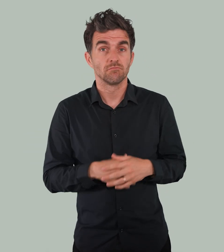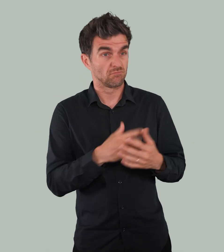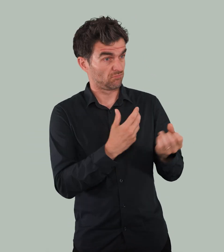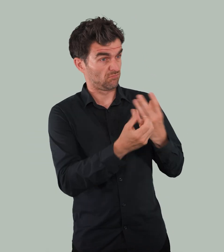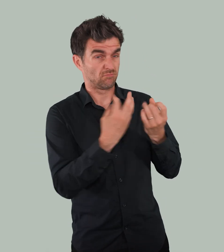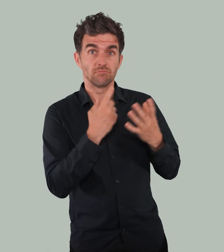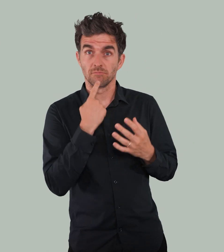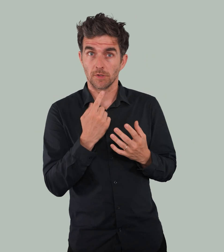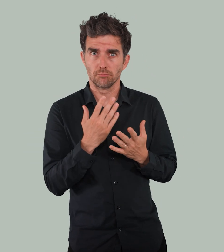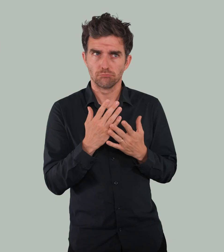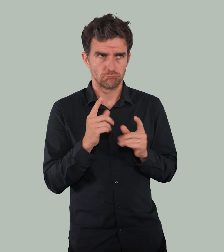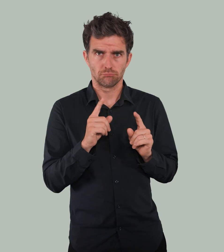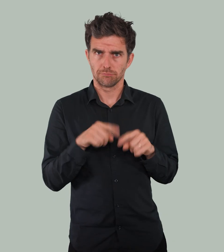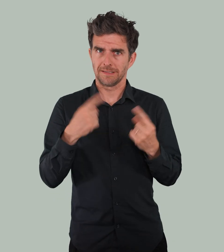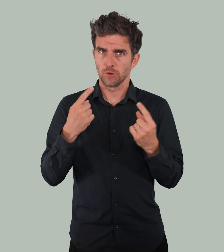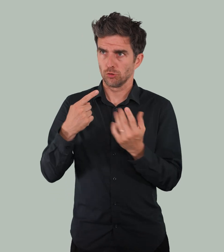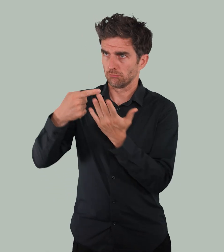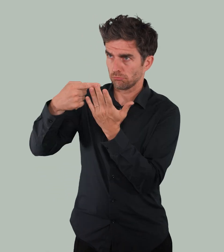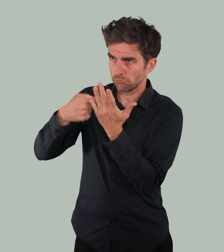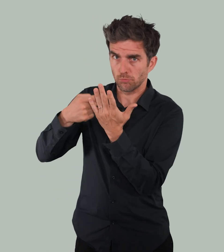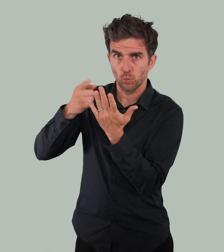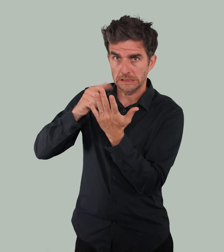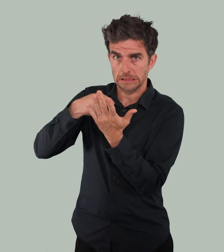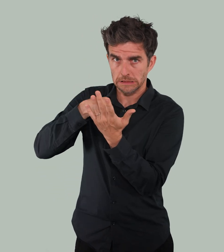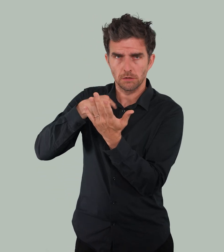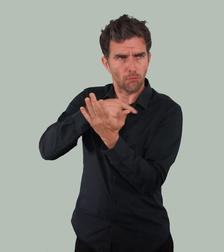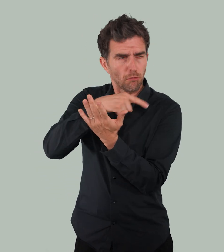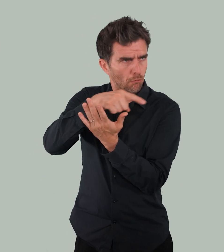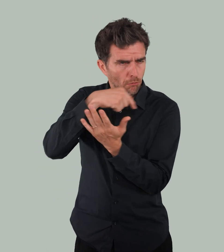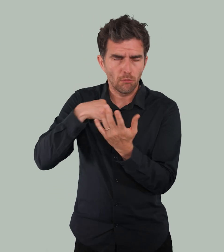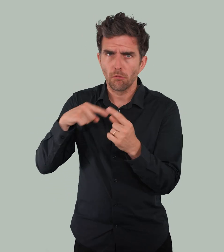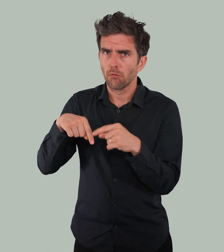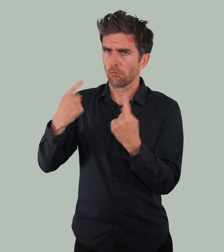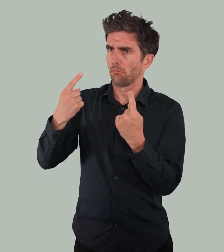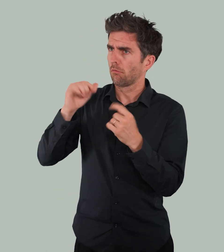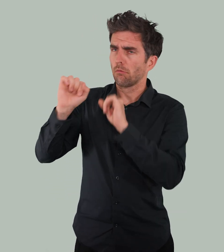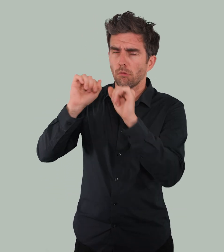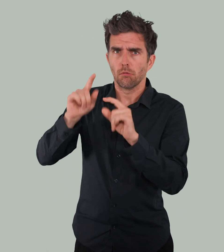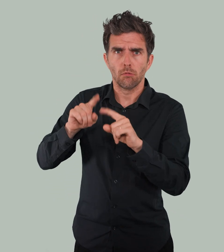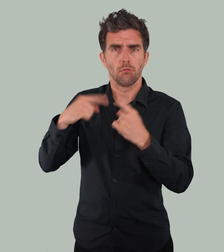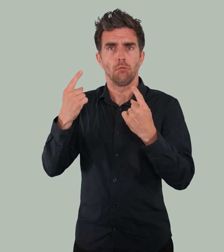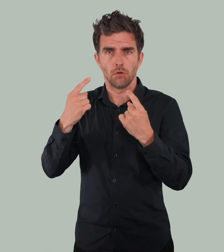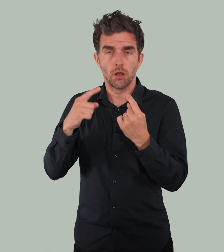Respondents refer to differences in how eligibility criteria are applied in practice.